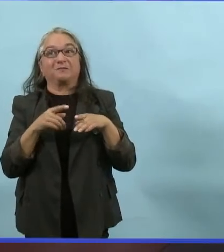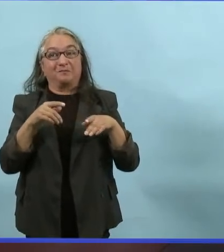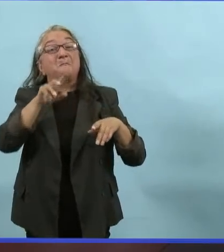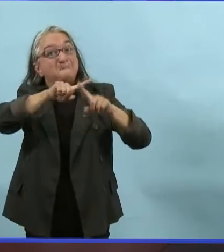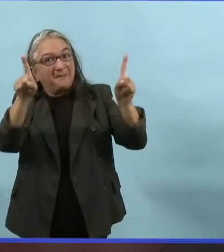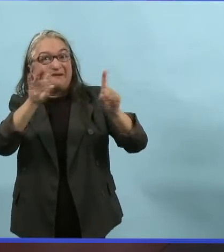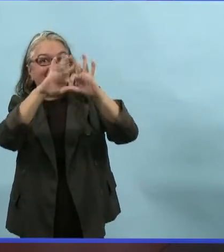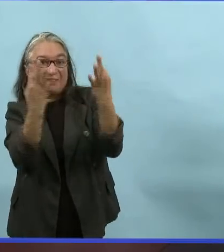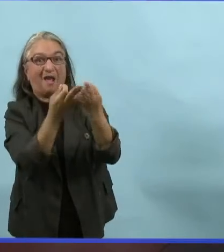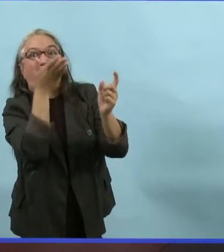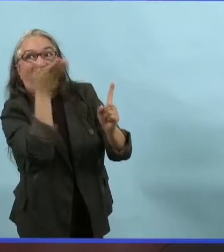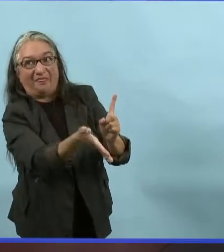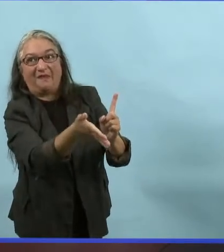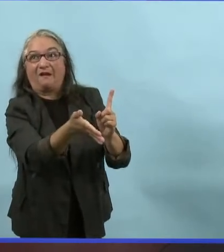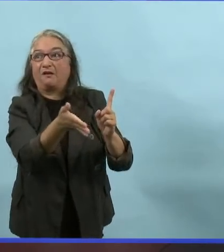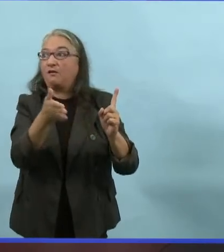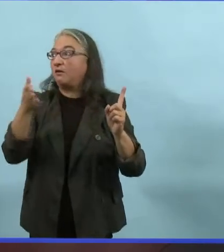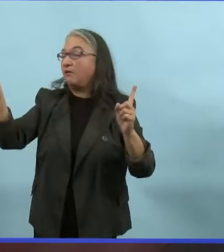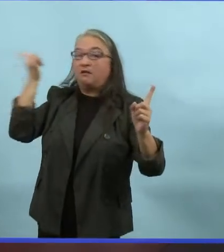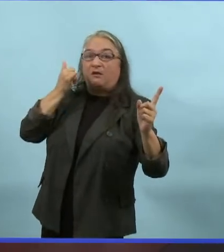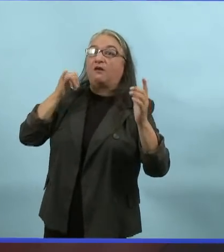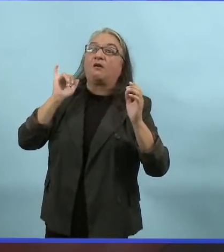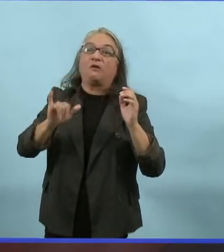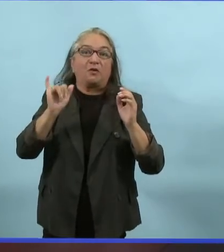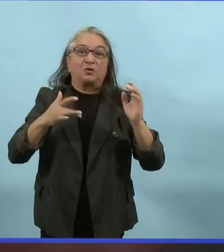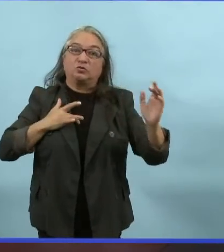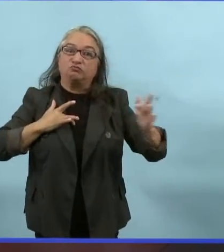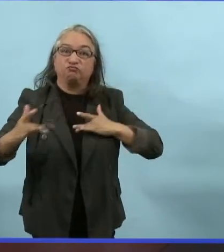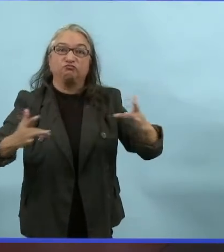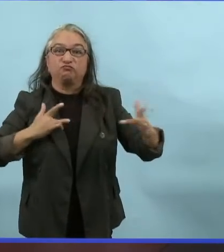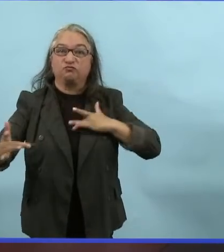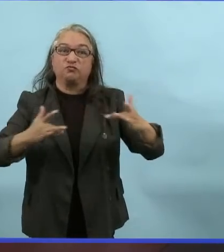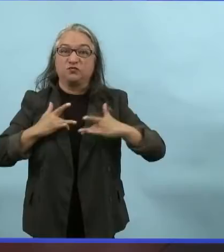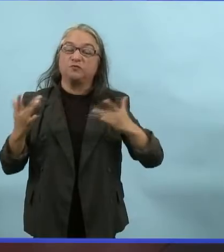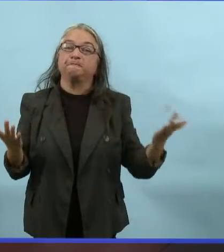concerning that way and again it's you know it's understandable that this has had